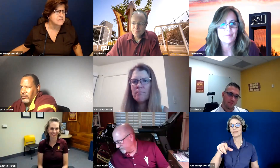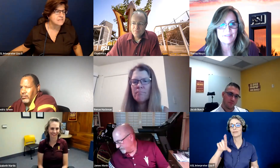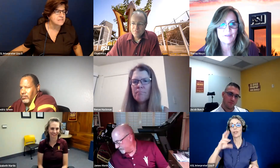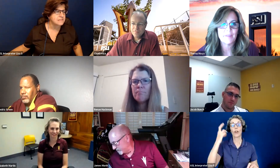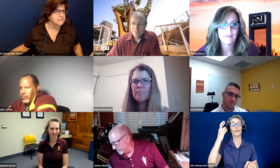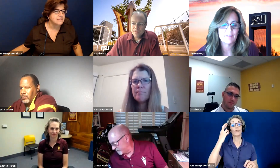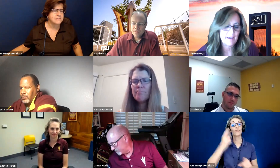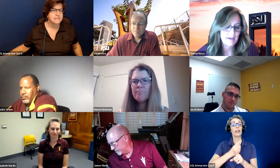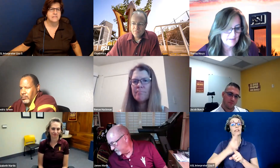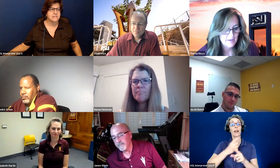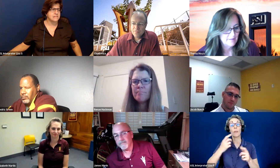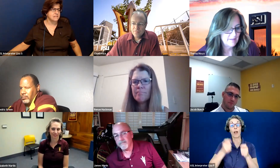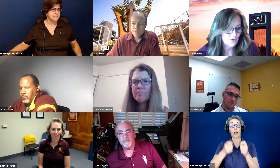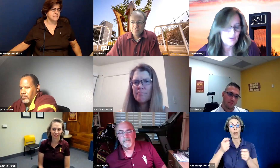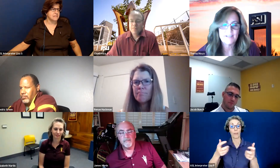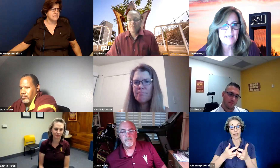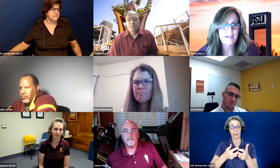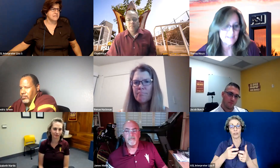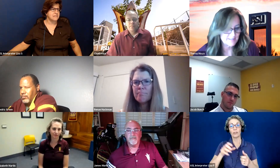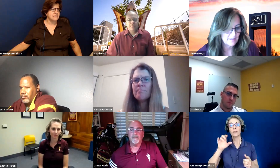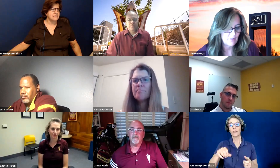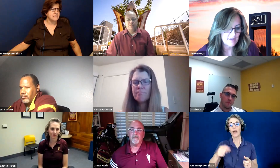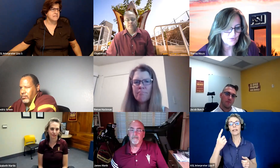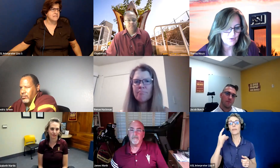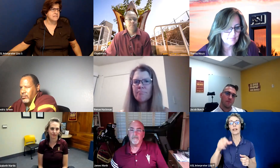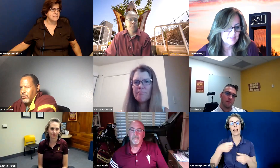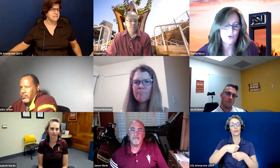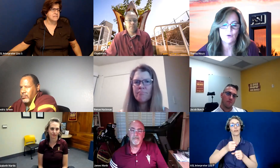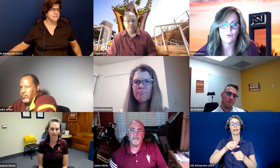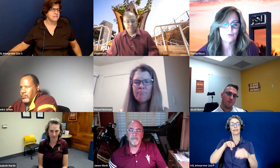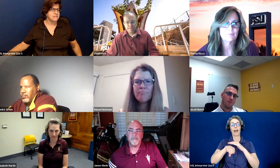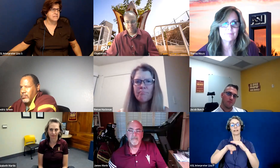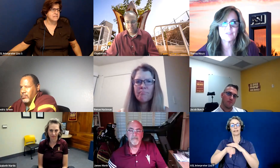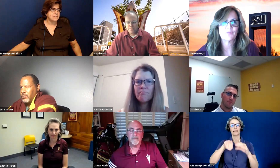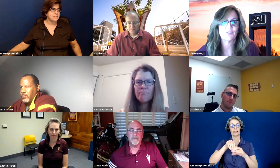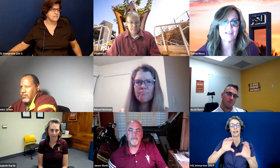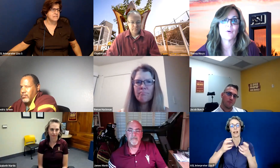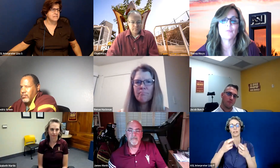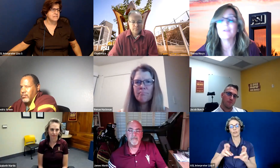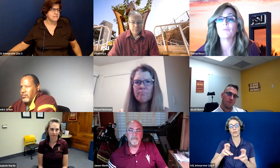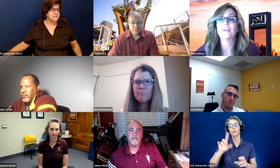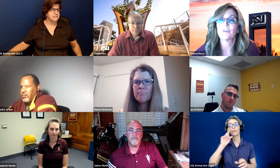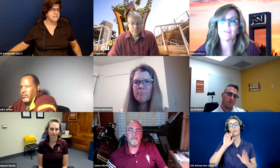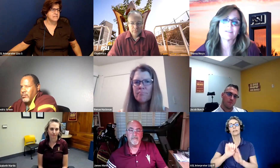will be something that creates access in the classroom. So, for example, and we learned this